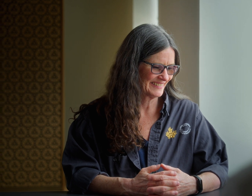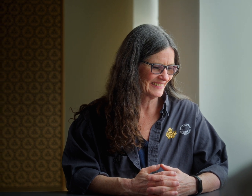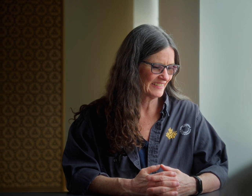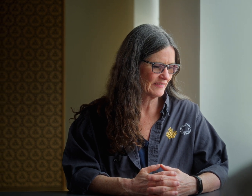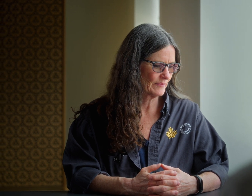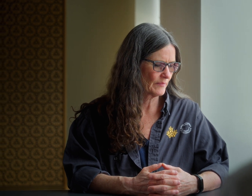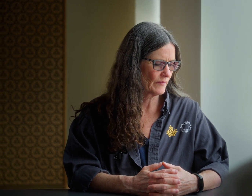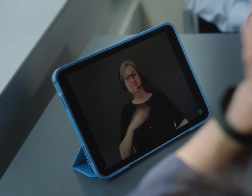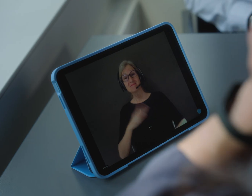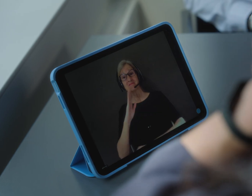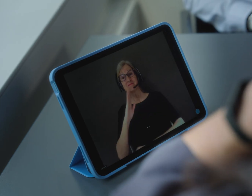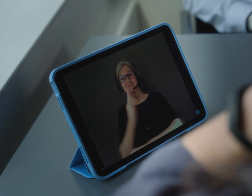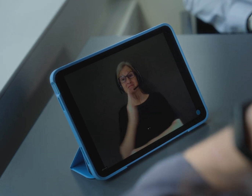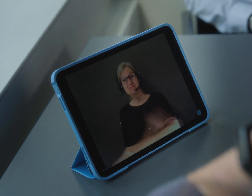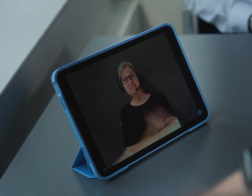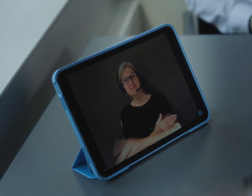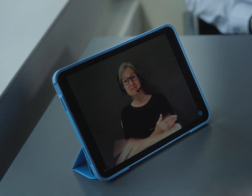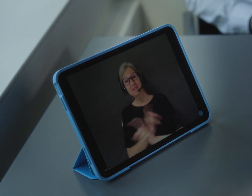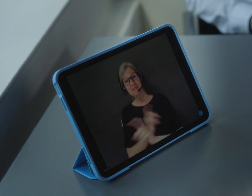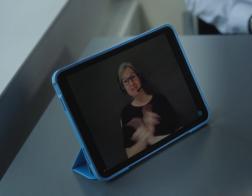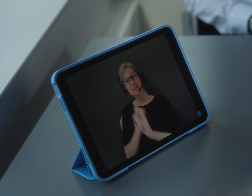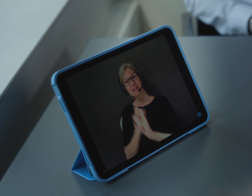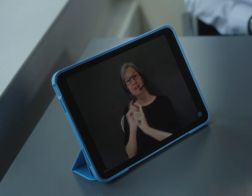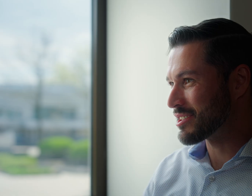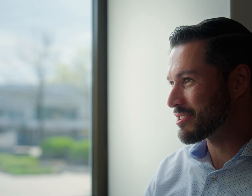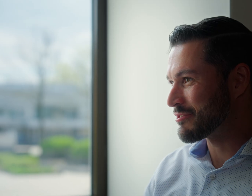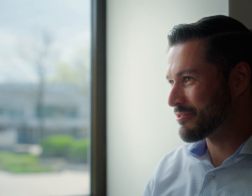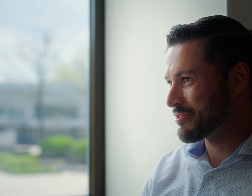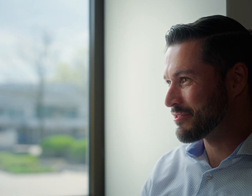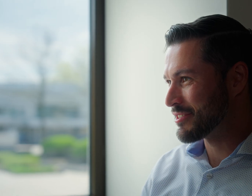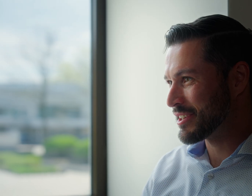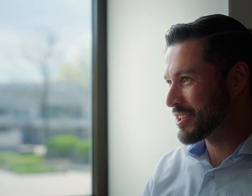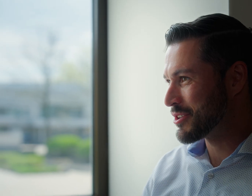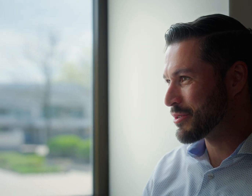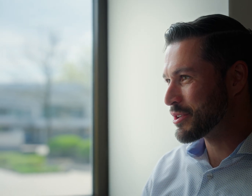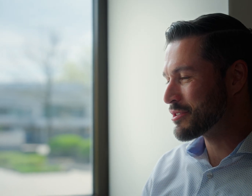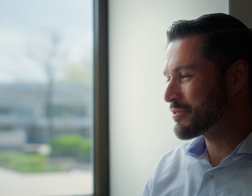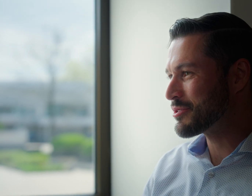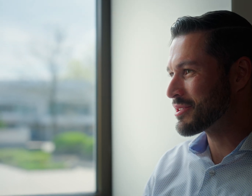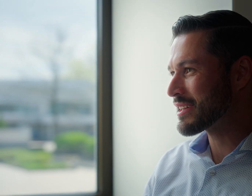So it's difficult for me to do my role without that means. And with VRI On-Demand, I'm able to